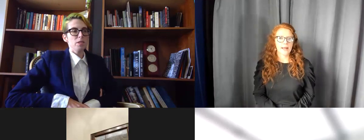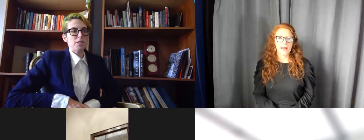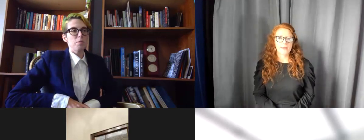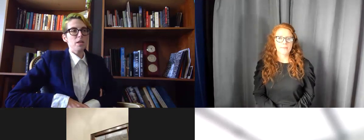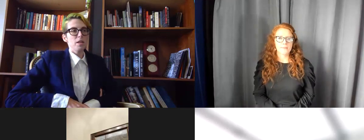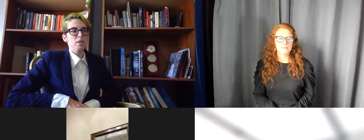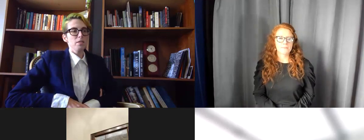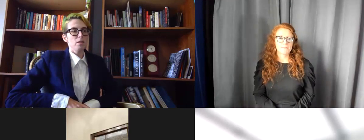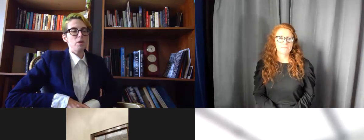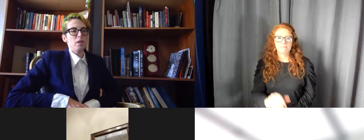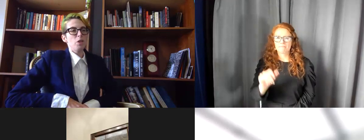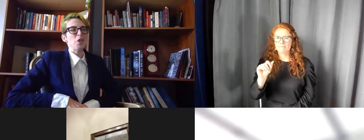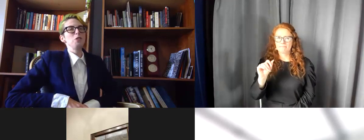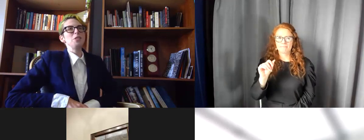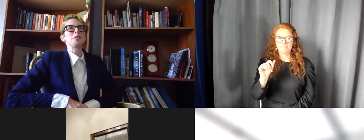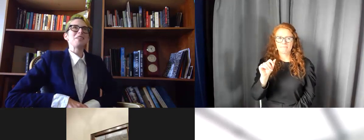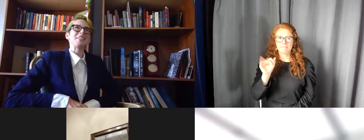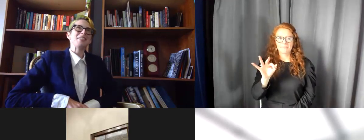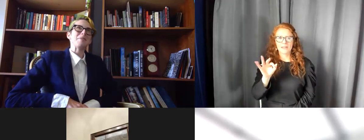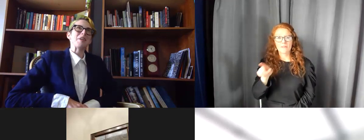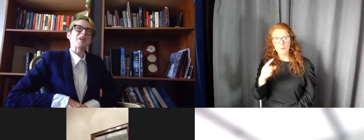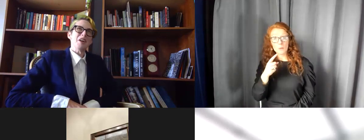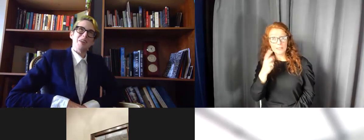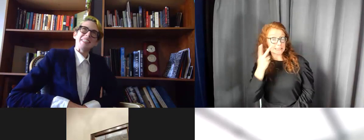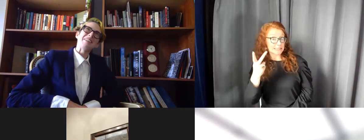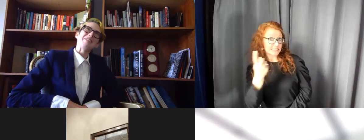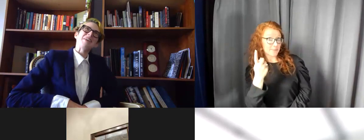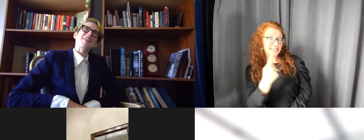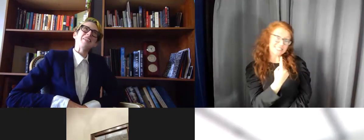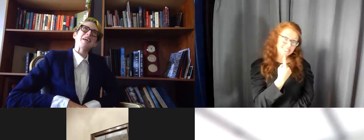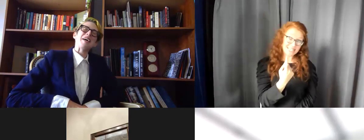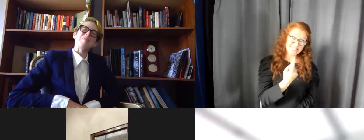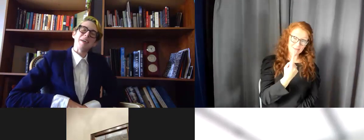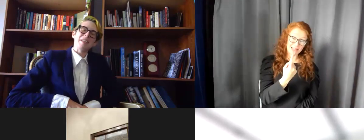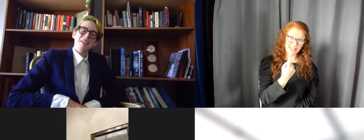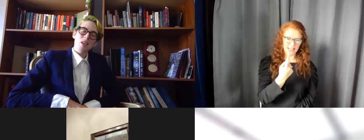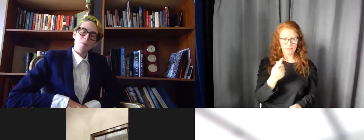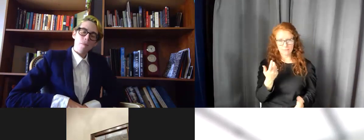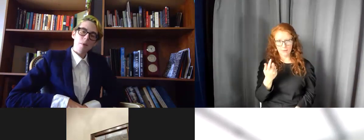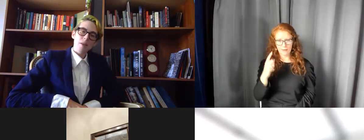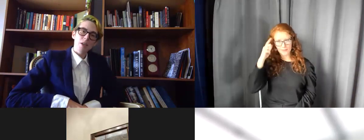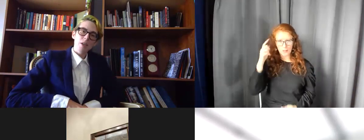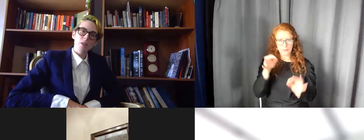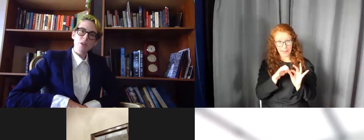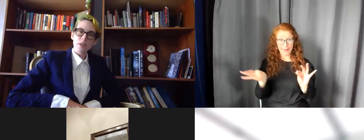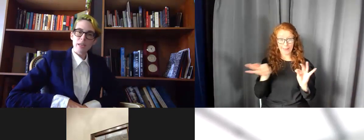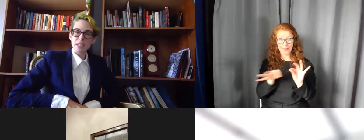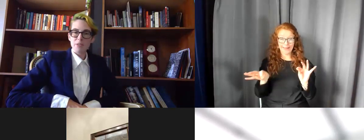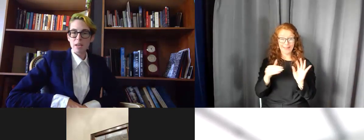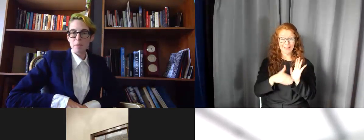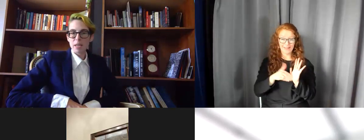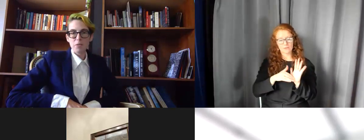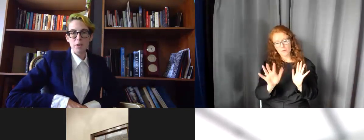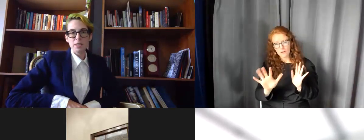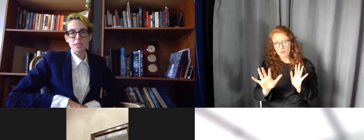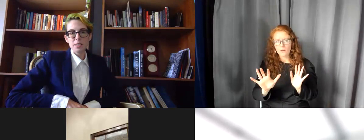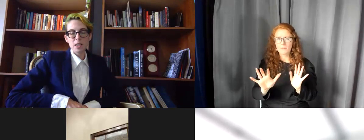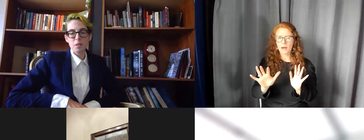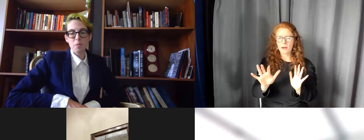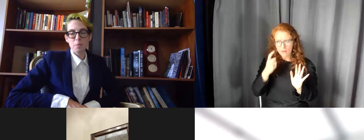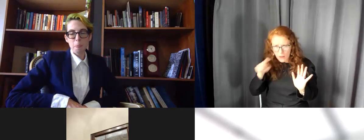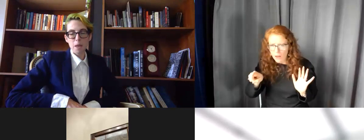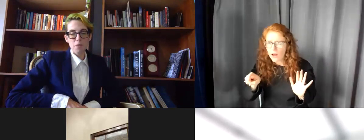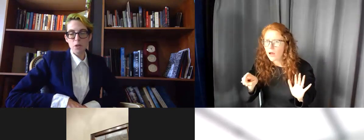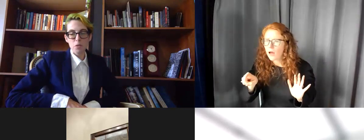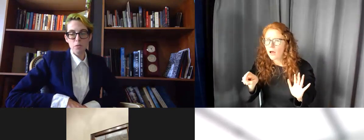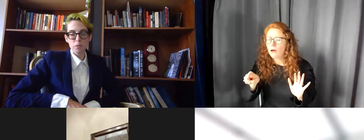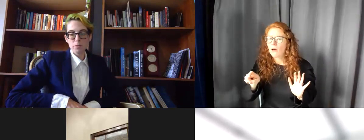Farrah Garland: something I mean, if you see something, say something. It sounds very cliche, but you know little things I find make a difference. If you